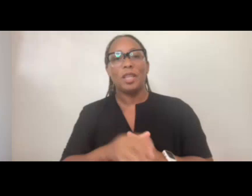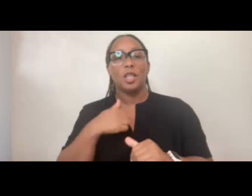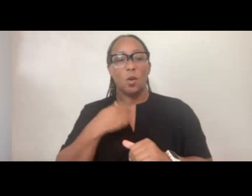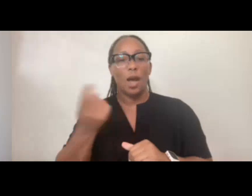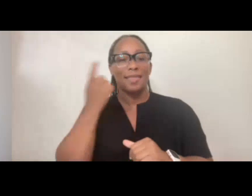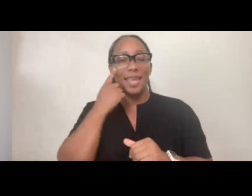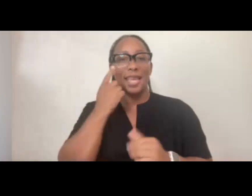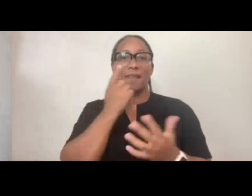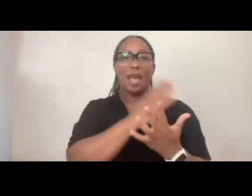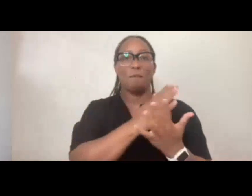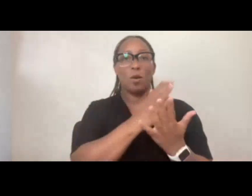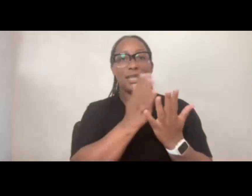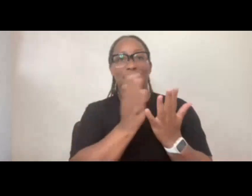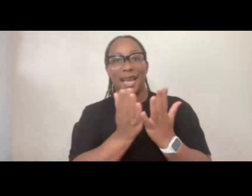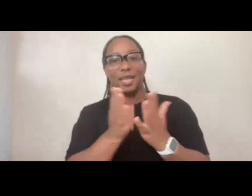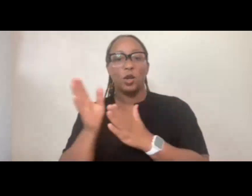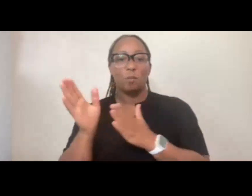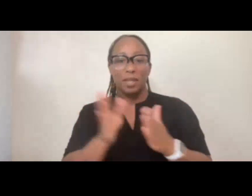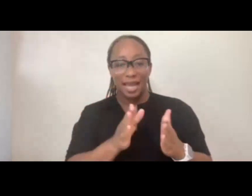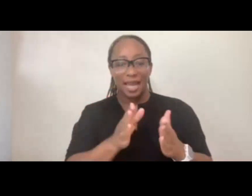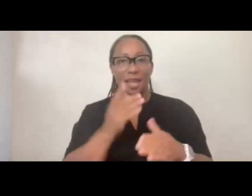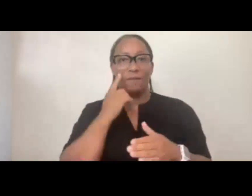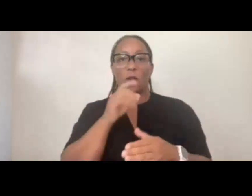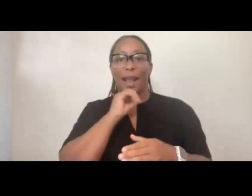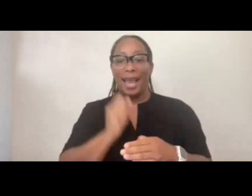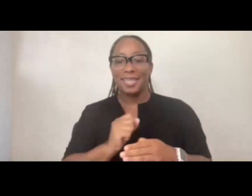The multi sector plan on aging. And how housing is a part of it.